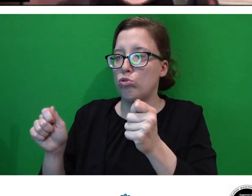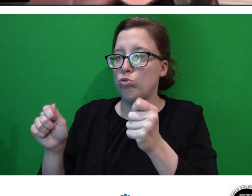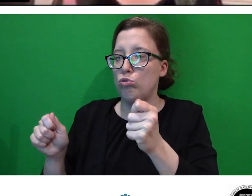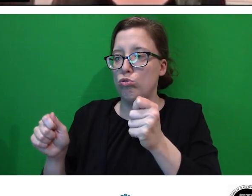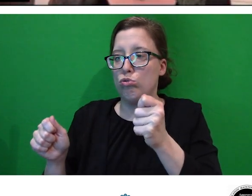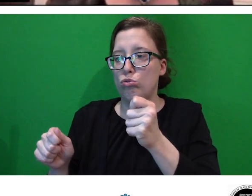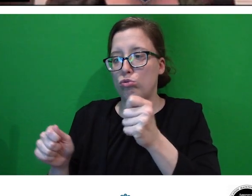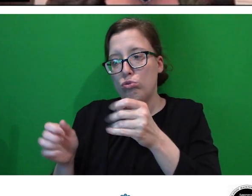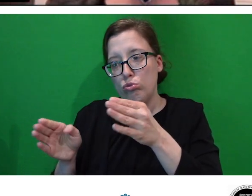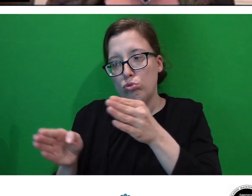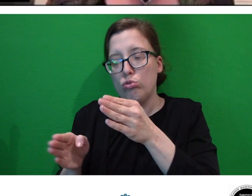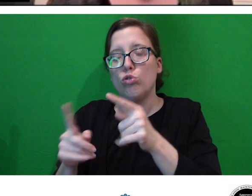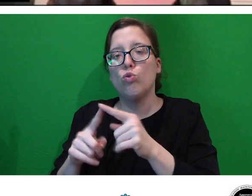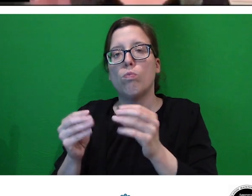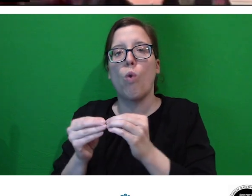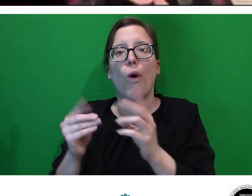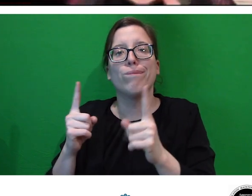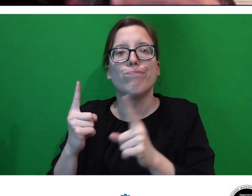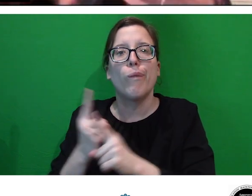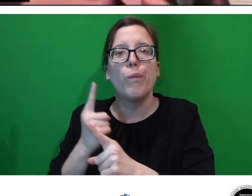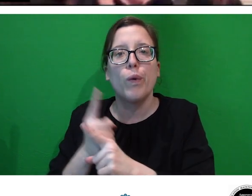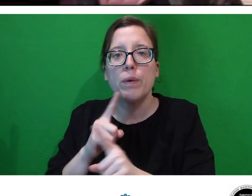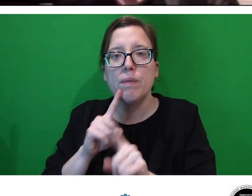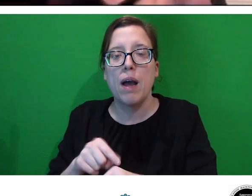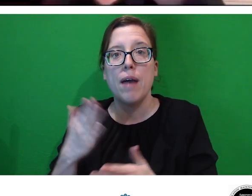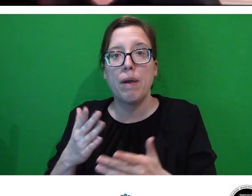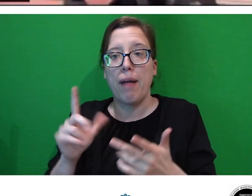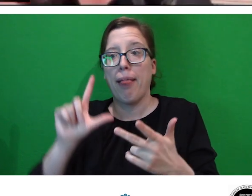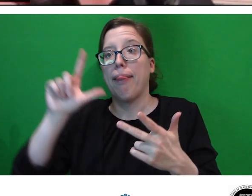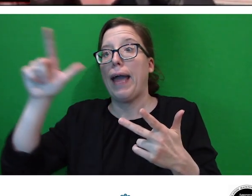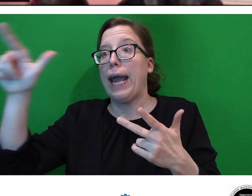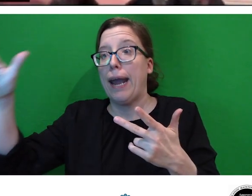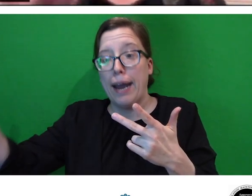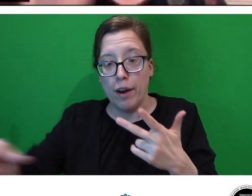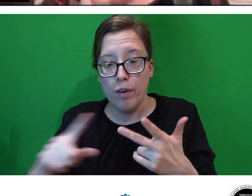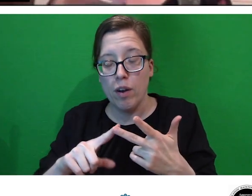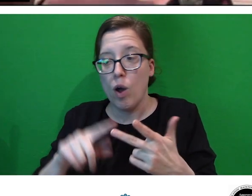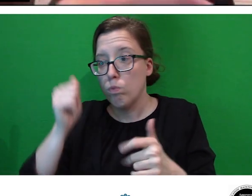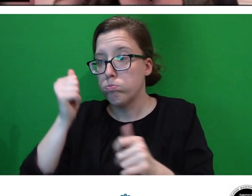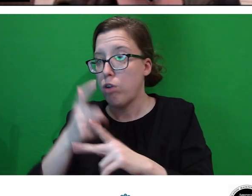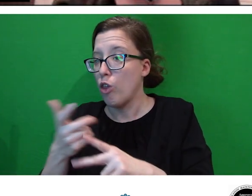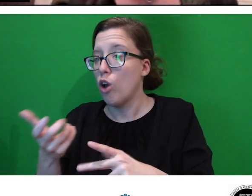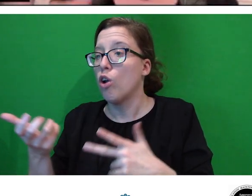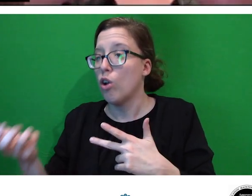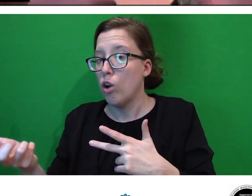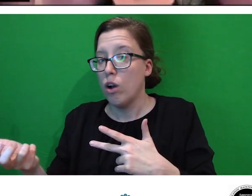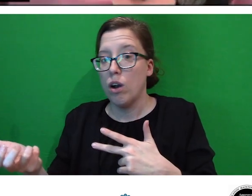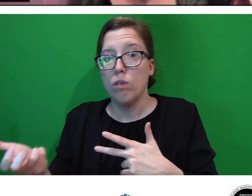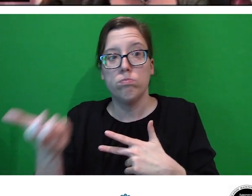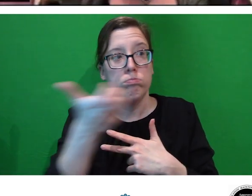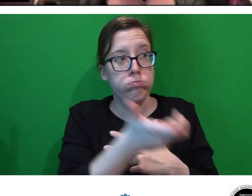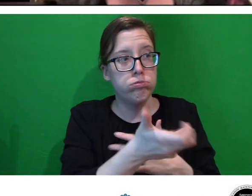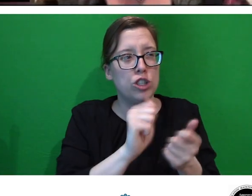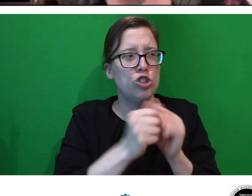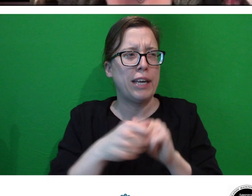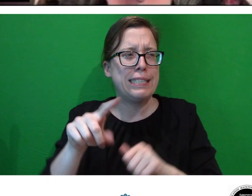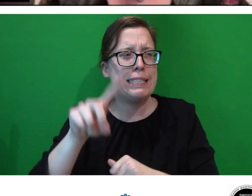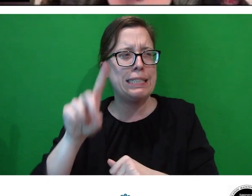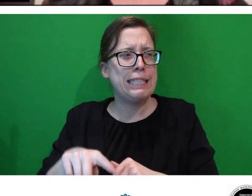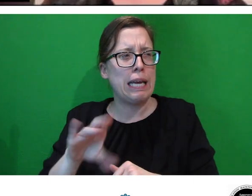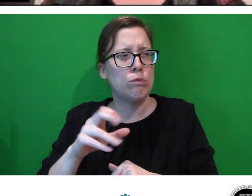Still not great, right? But it's a step in the direction of shaping a more conventional response.